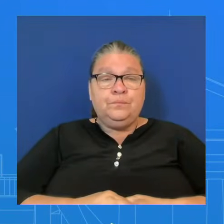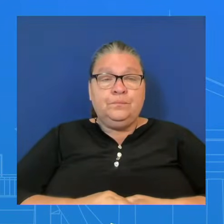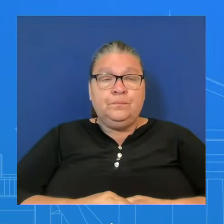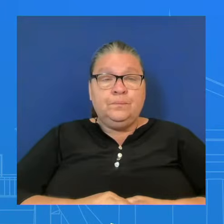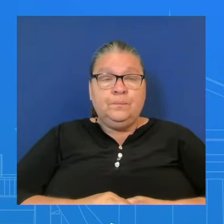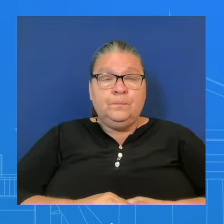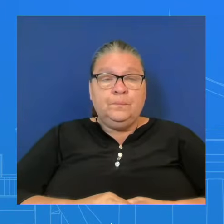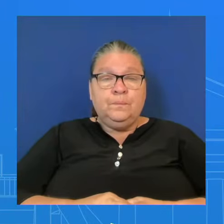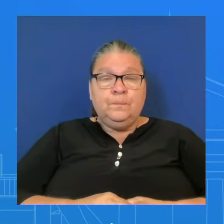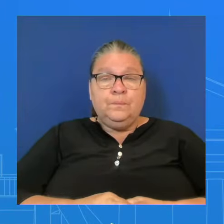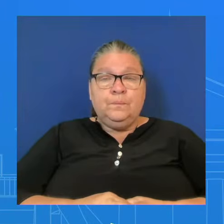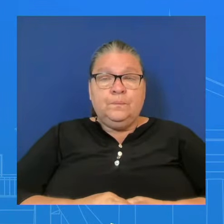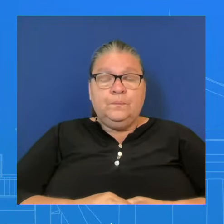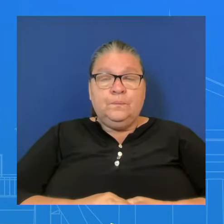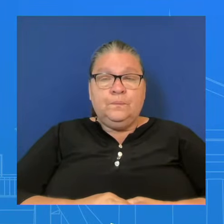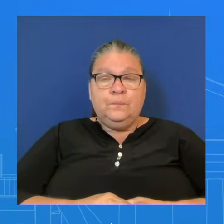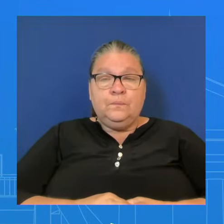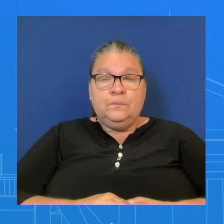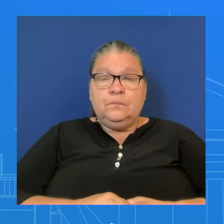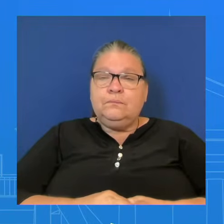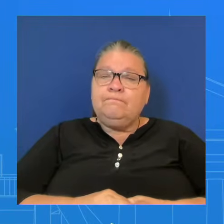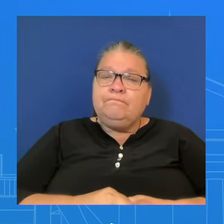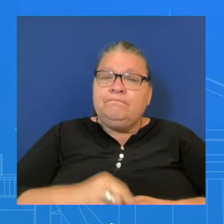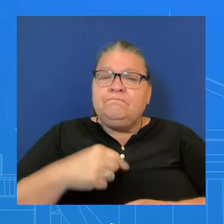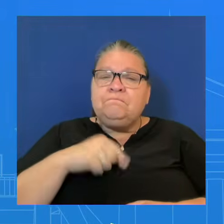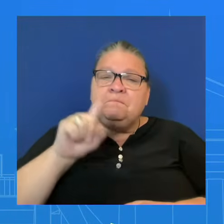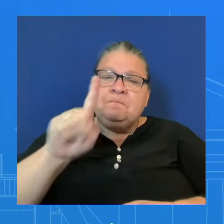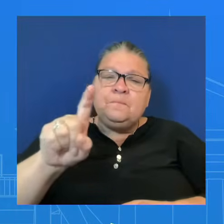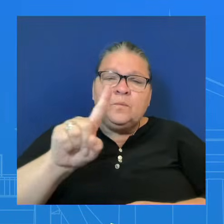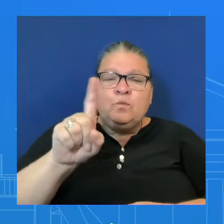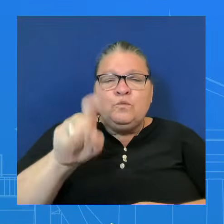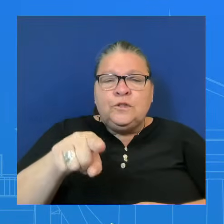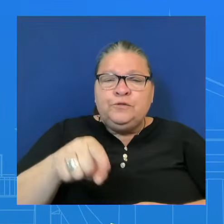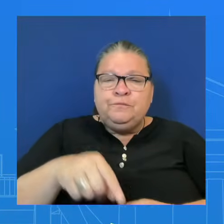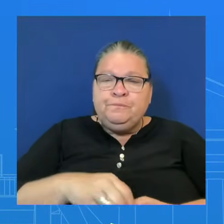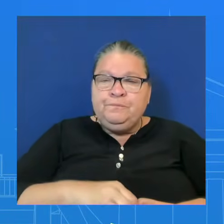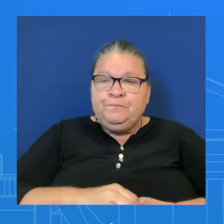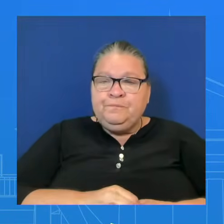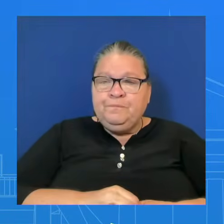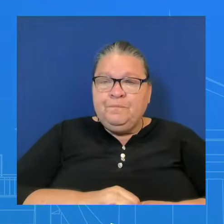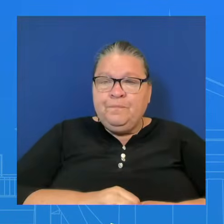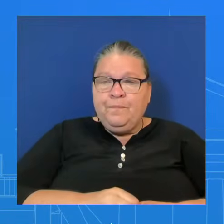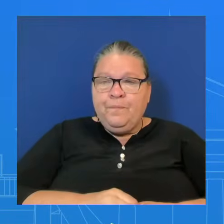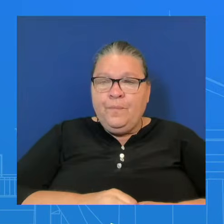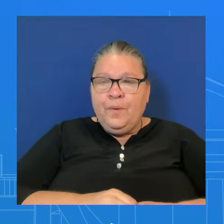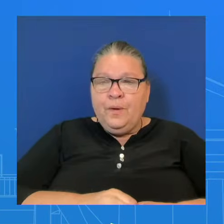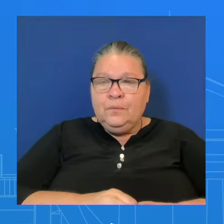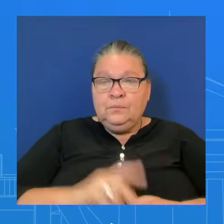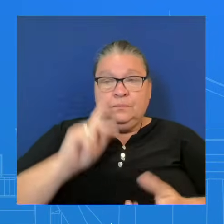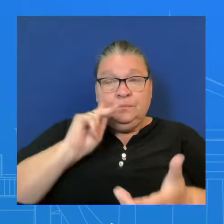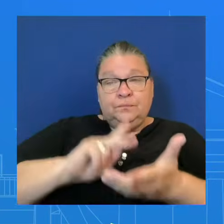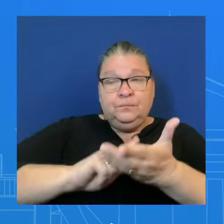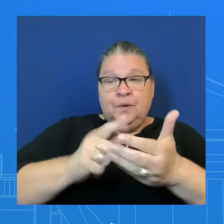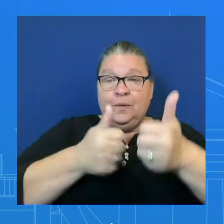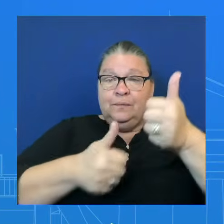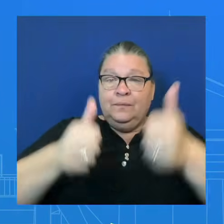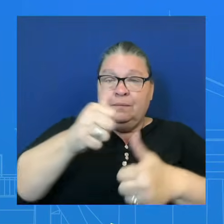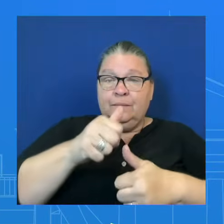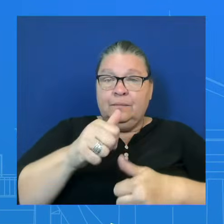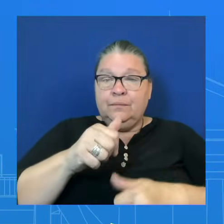So, Secretary Yellen has talked about sequencing being an issue, which sort of implied that, you know, perhaps Blinken should go first.